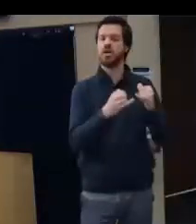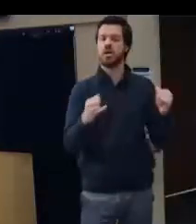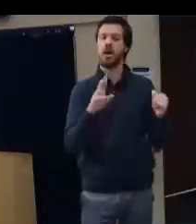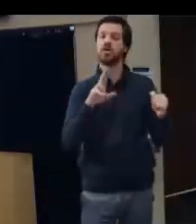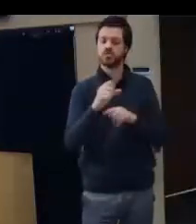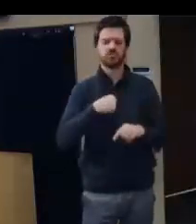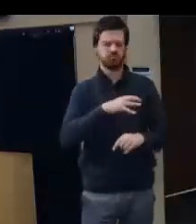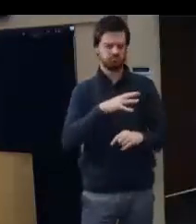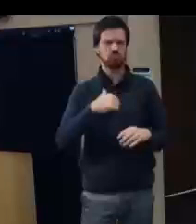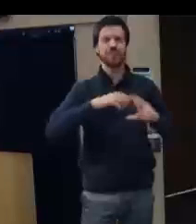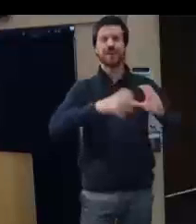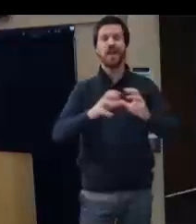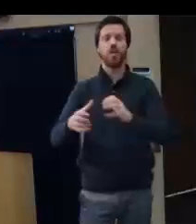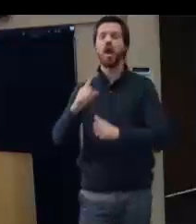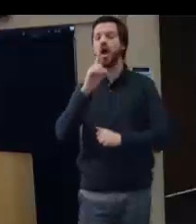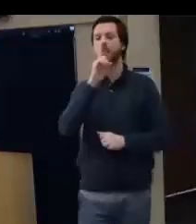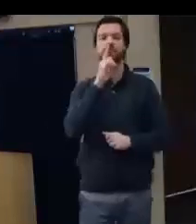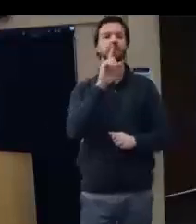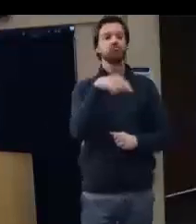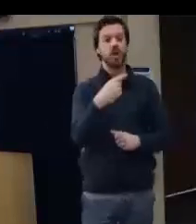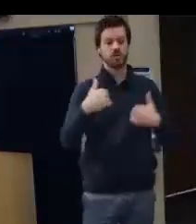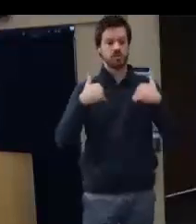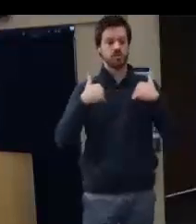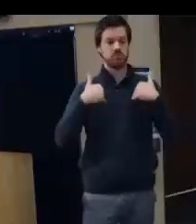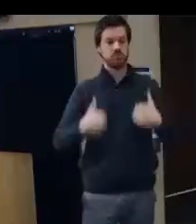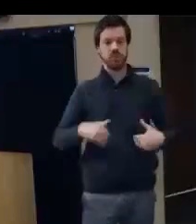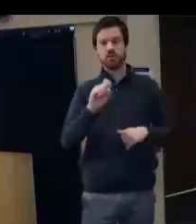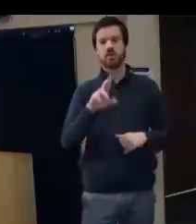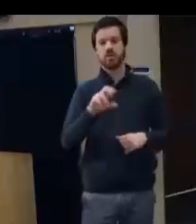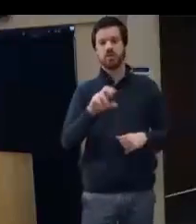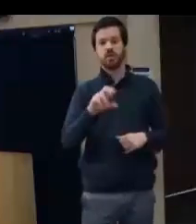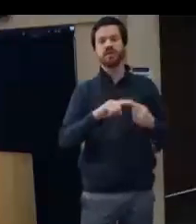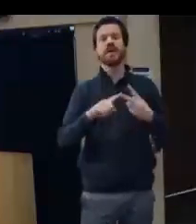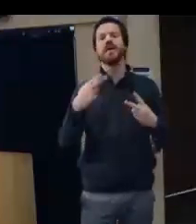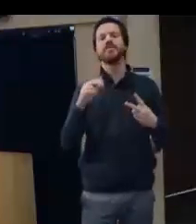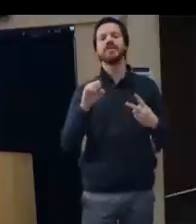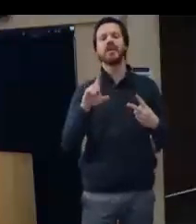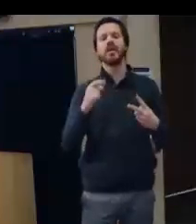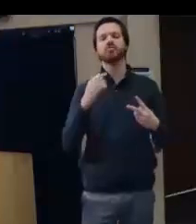we categorize them not only by anatomical status but also by physiological class because that has a